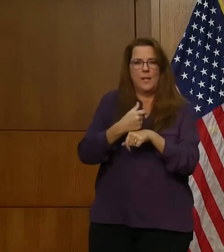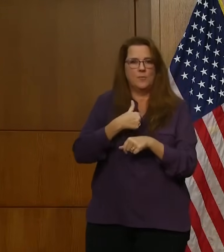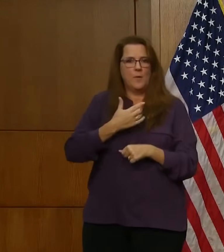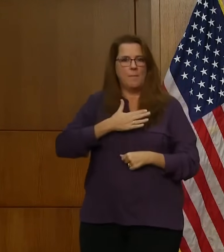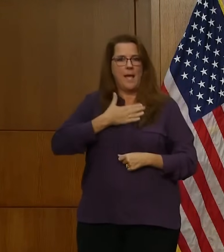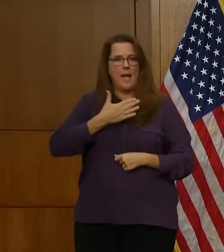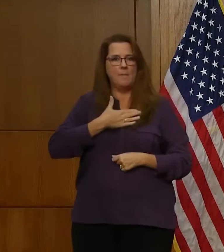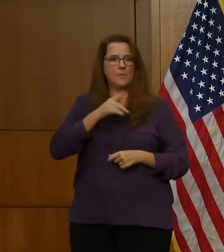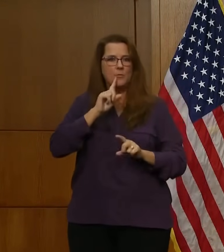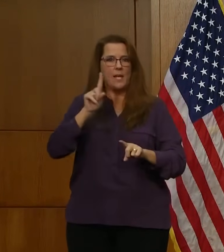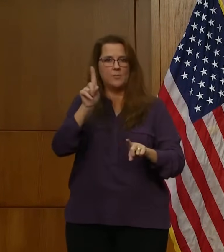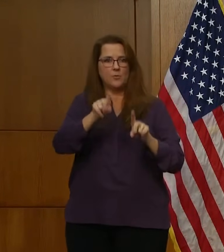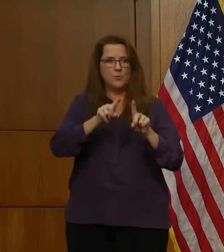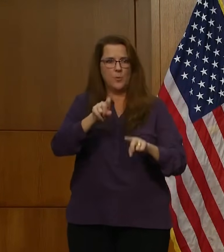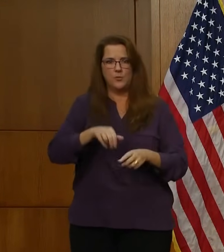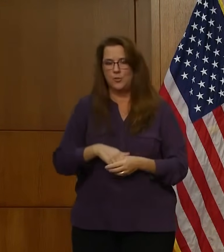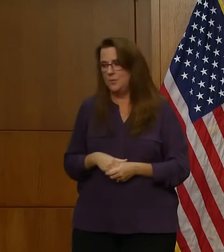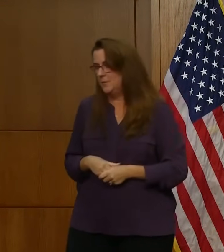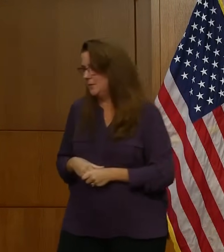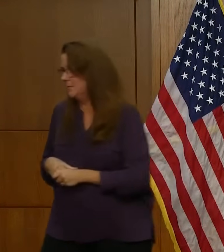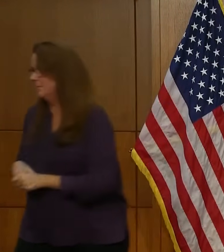OLIVER WAS NOT ABLE TO BE WITH